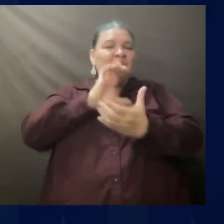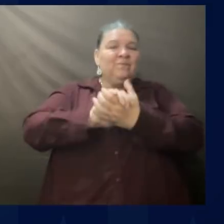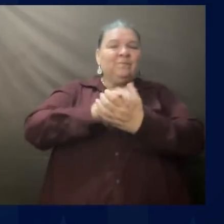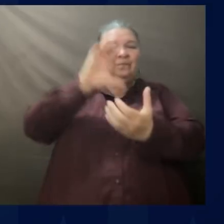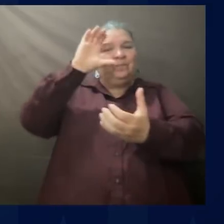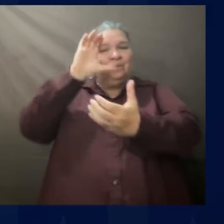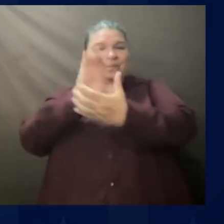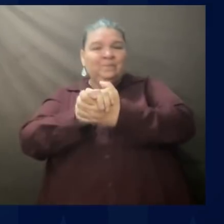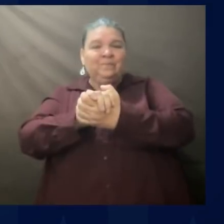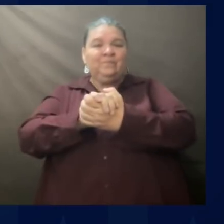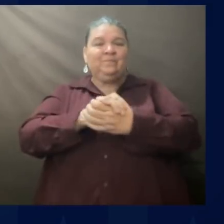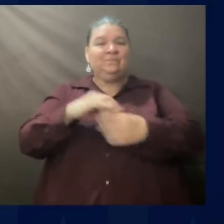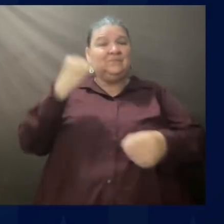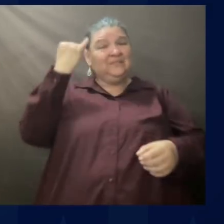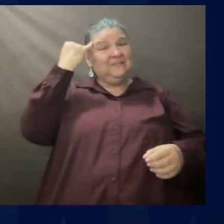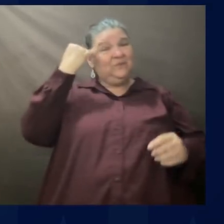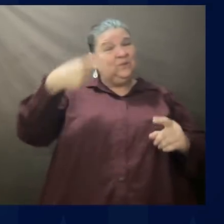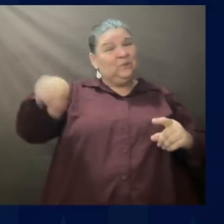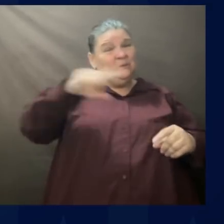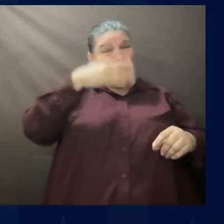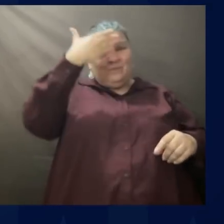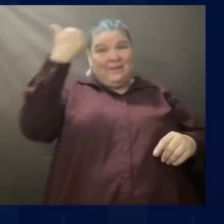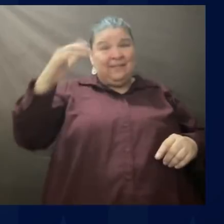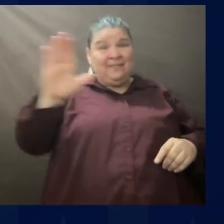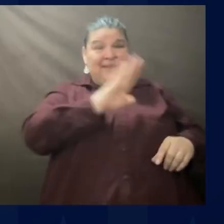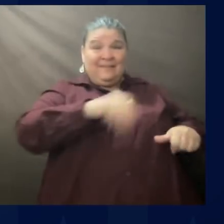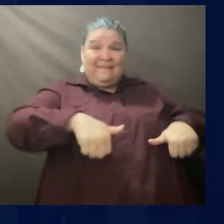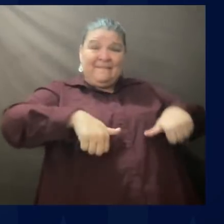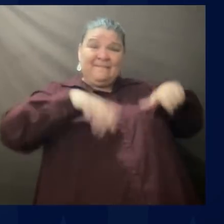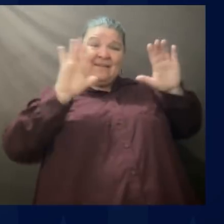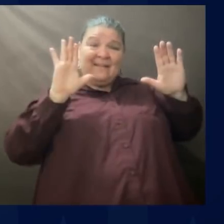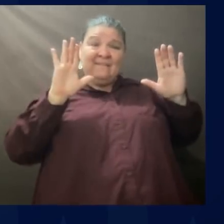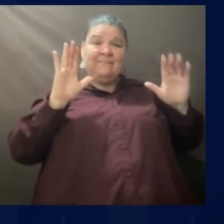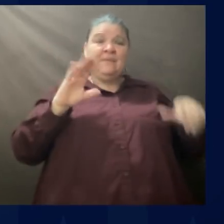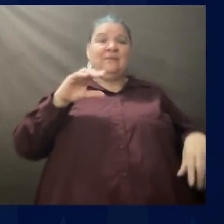so that our nation might endure strong, free, and united,